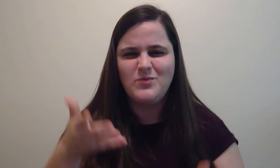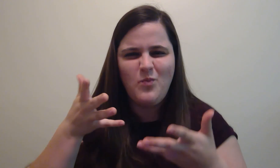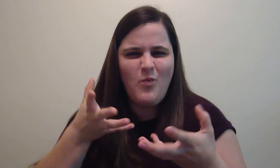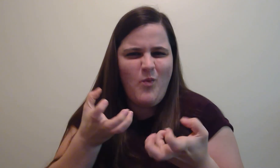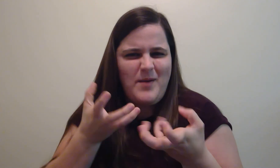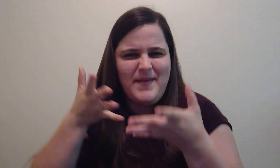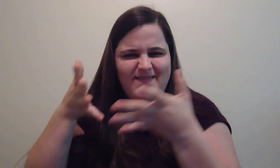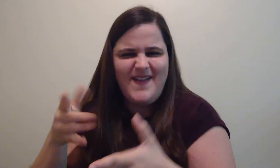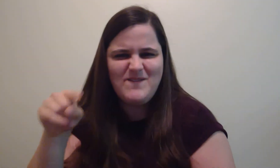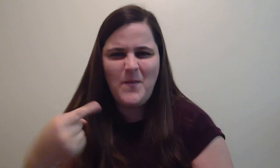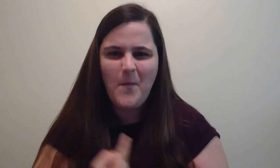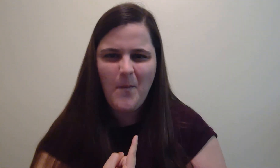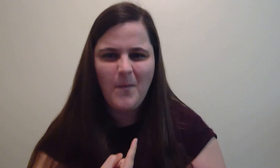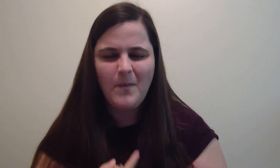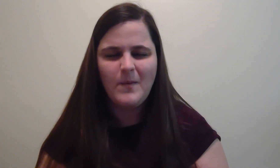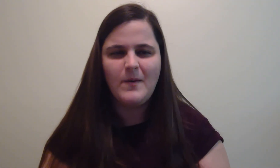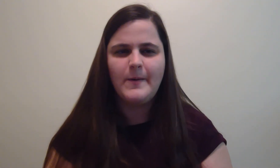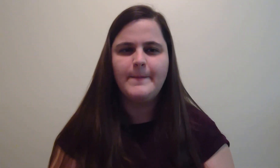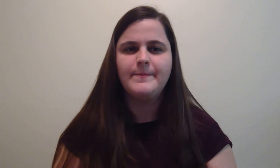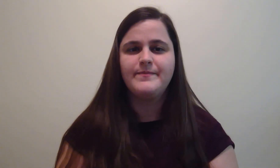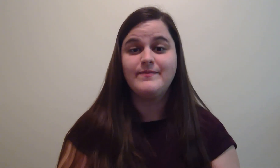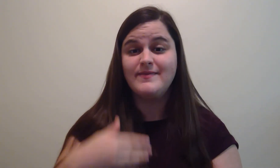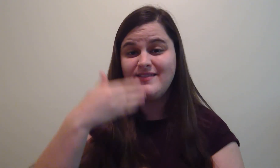The whole night was weird like that. I just want to be left alone.